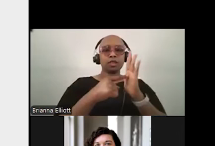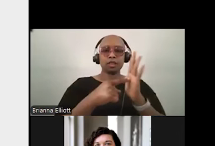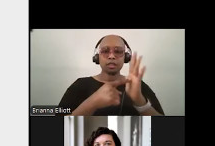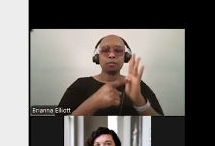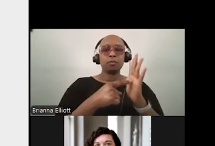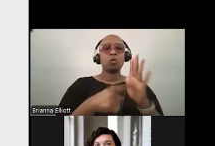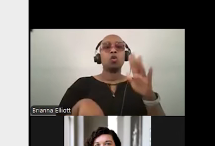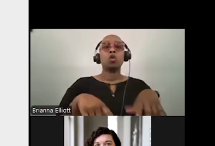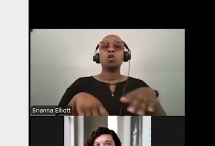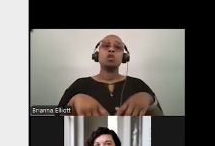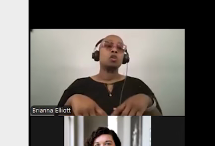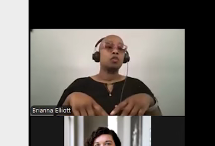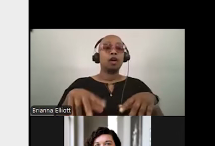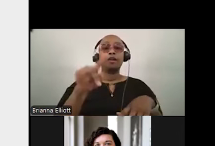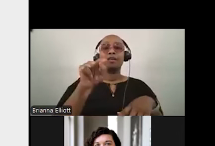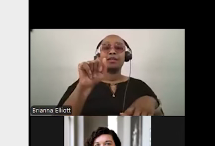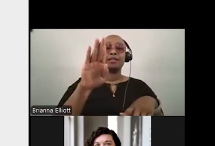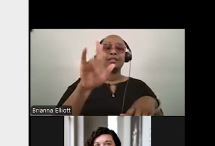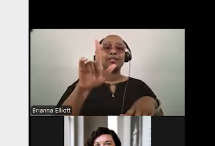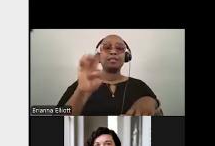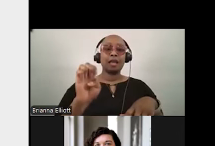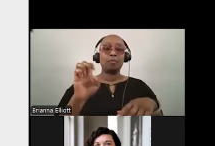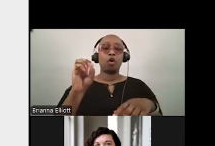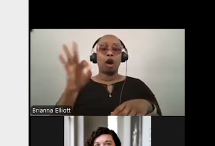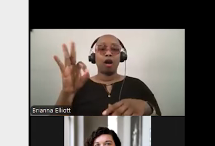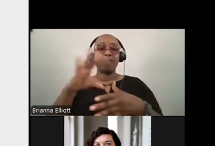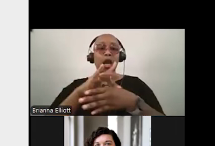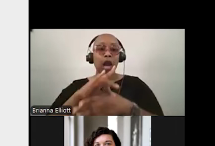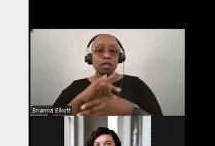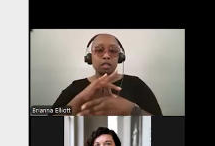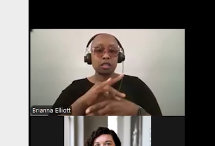to go into all of that a little bit more, but you don't want the screen reader to get confused. Have